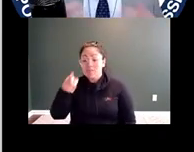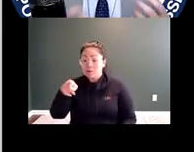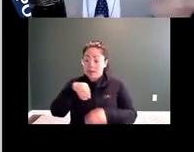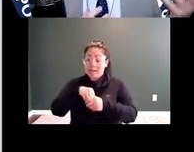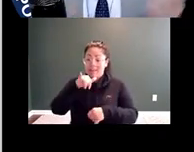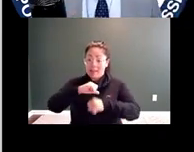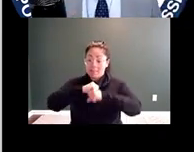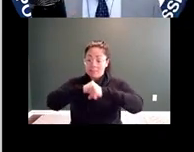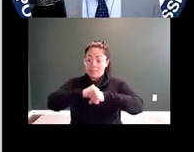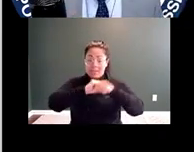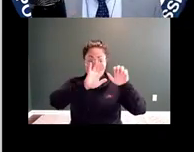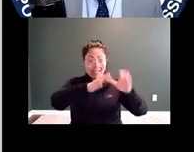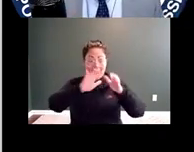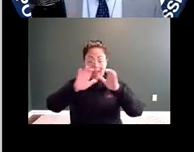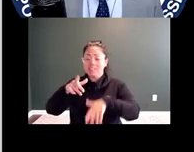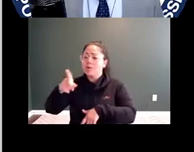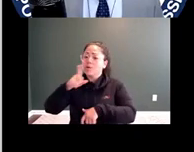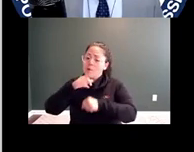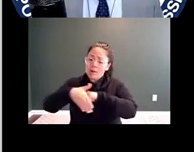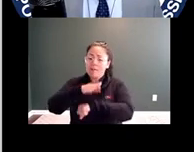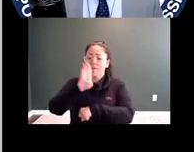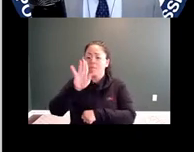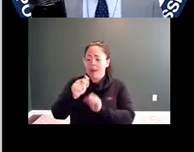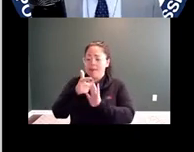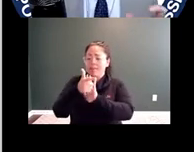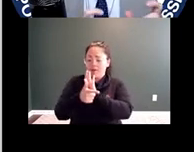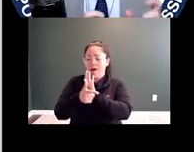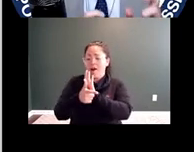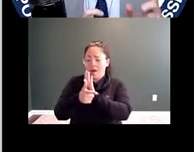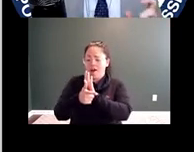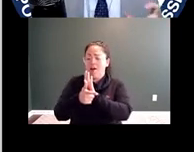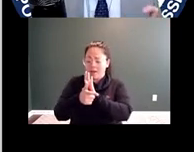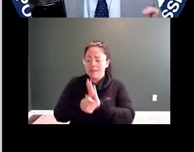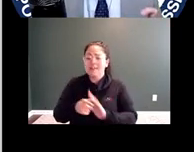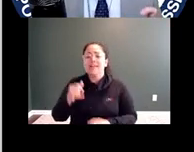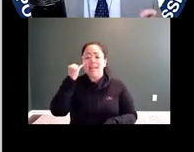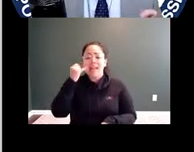you're covered by one of the laws that the EEOC enforces if you're being discriminated against,